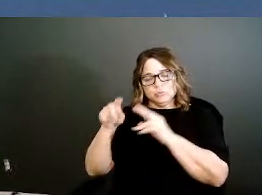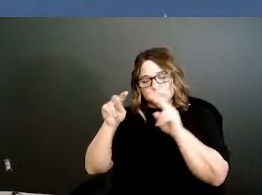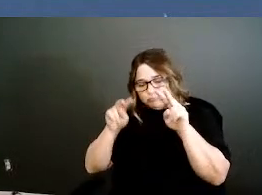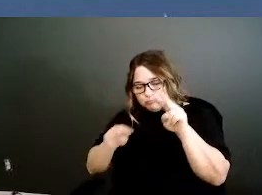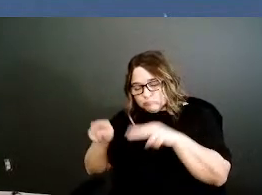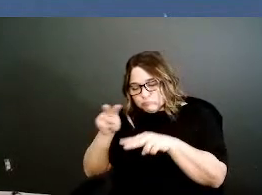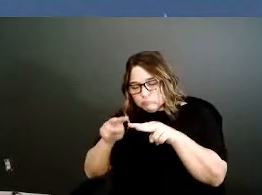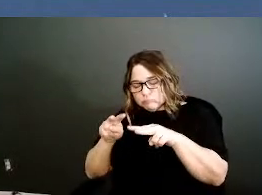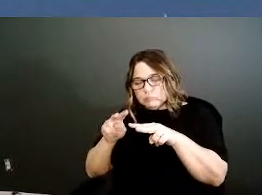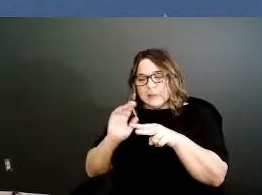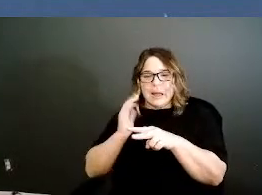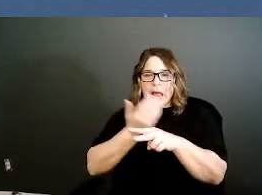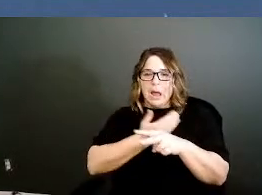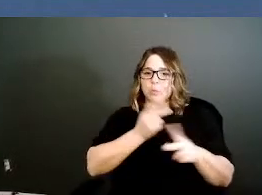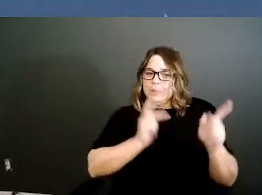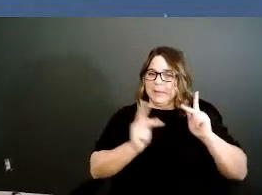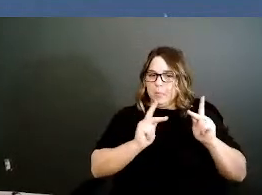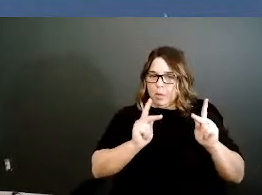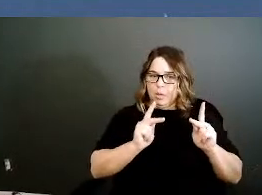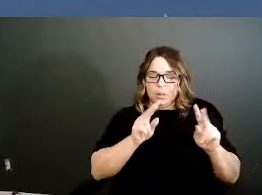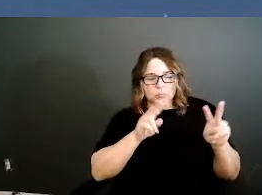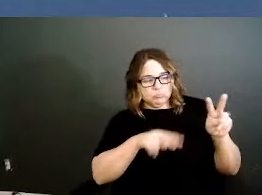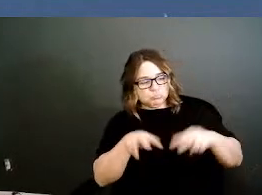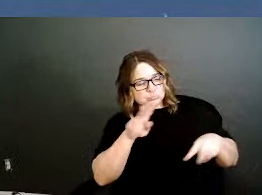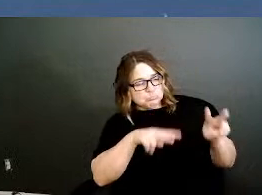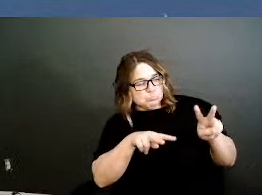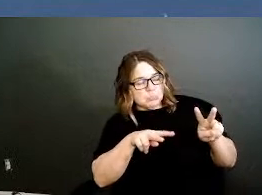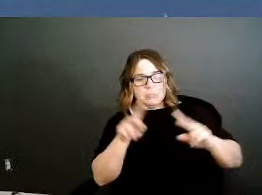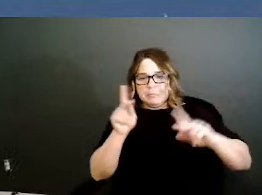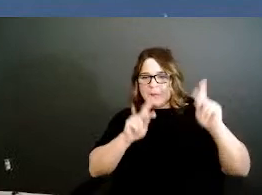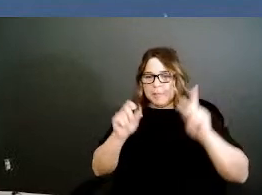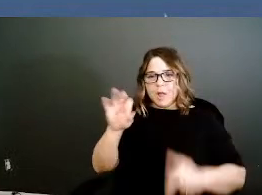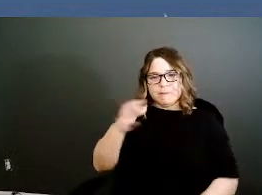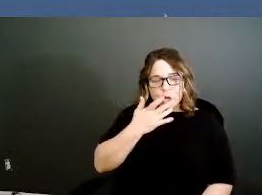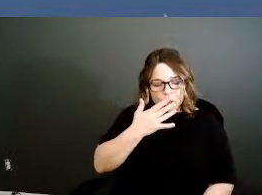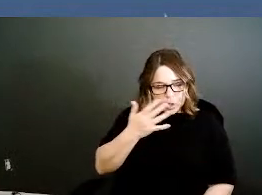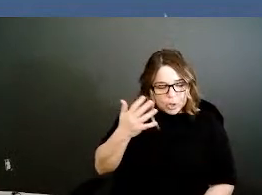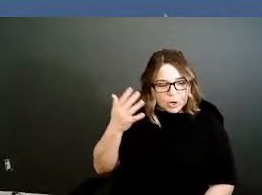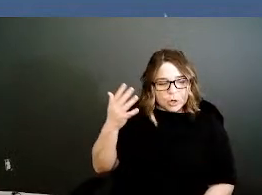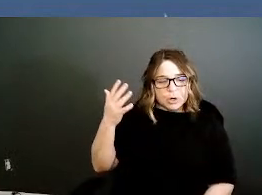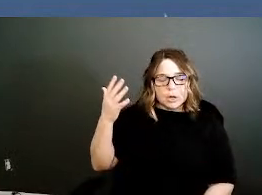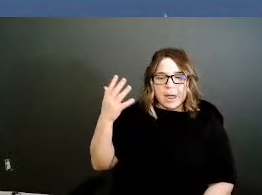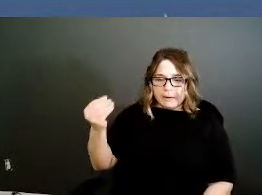WE NEED ECONOMIC STABILITY, AND WE'RE LOOKING TO YOU GUYS TO PROVIDE THAT, SO PLEASE PLEASE DO THE RIGHT THING.